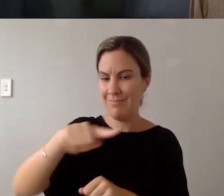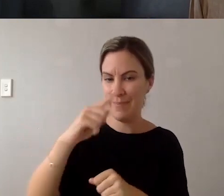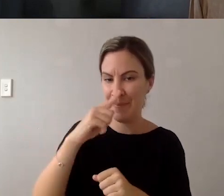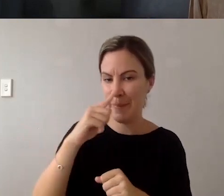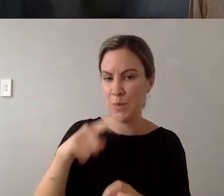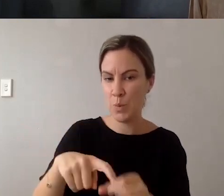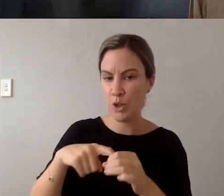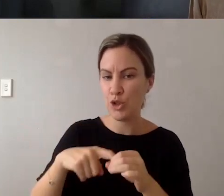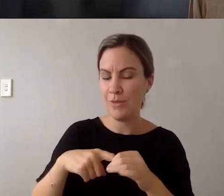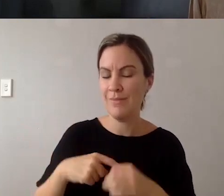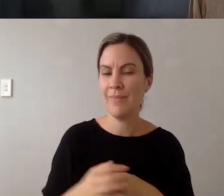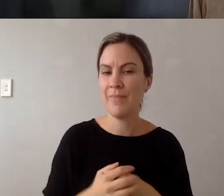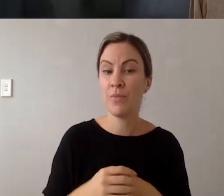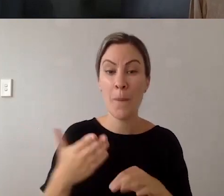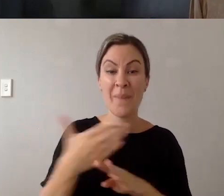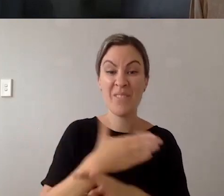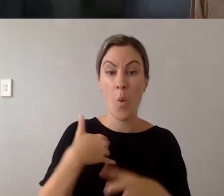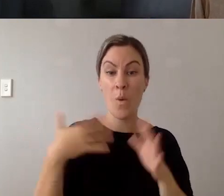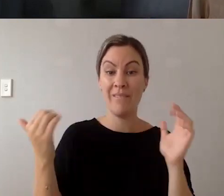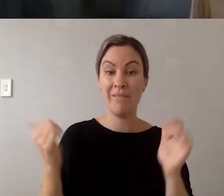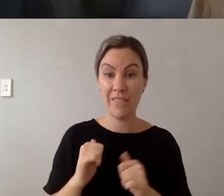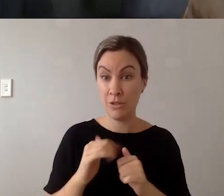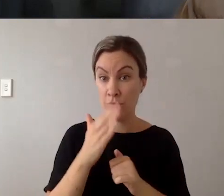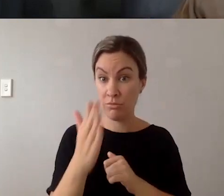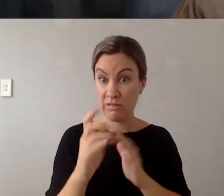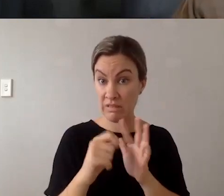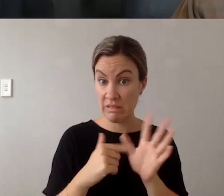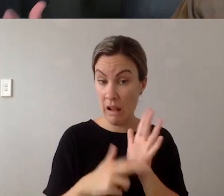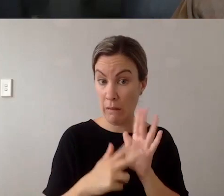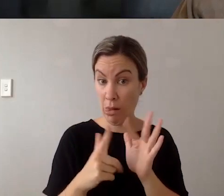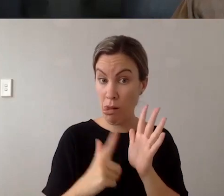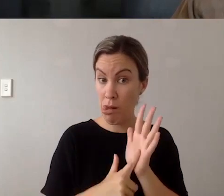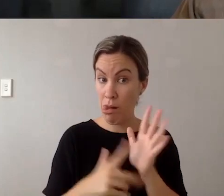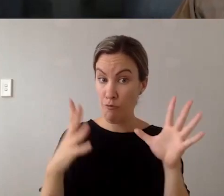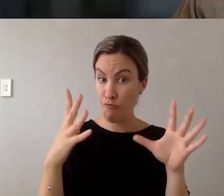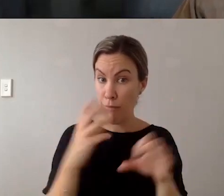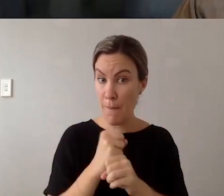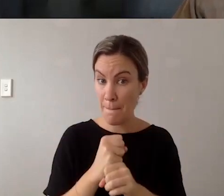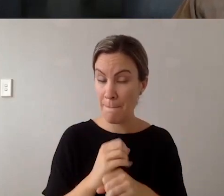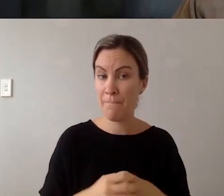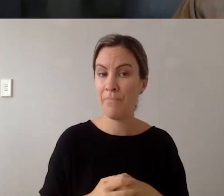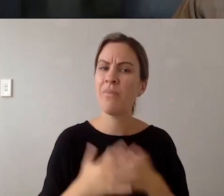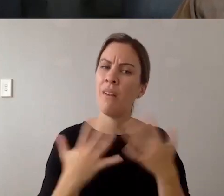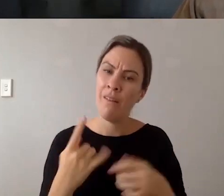of sign off, is there anything else you want to cover before we wrap up? Look - just firstly, a big thankyou. You know,